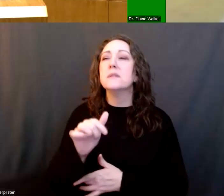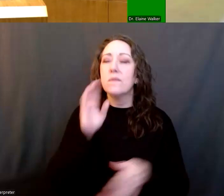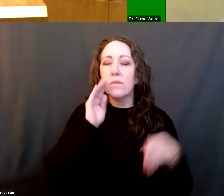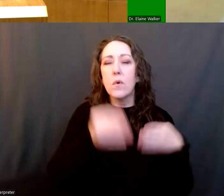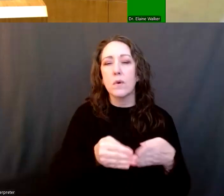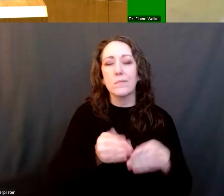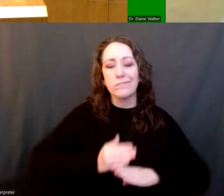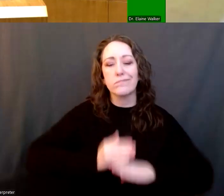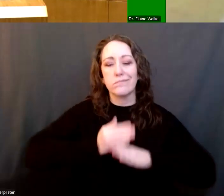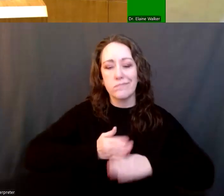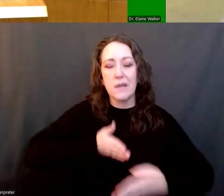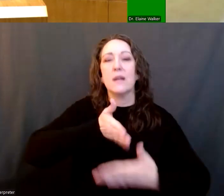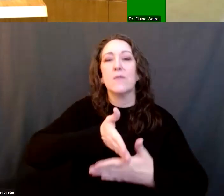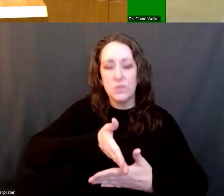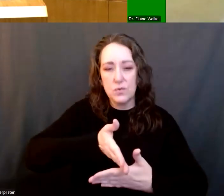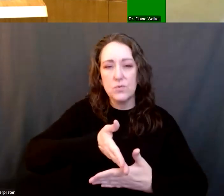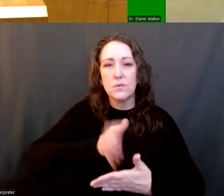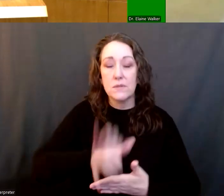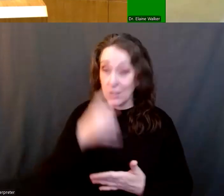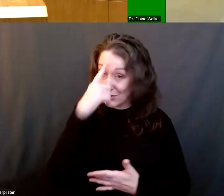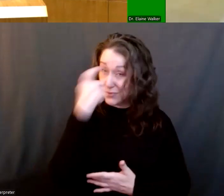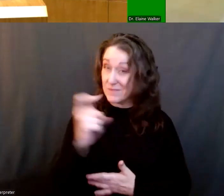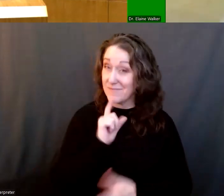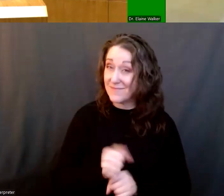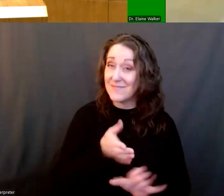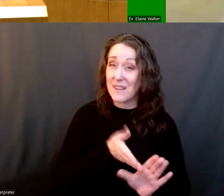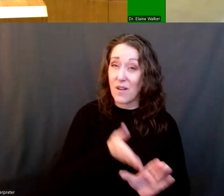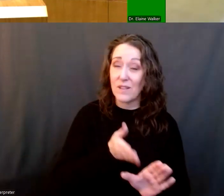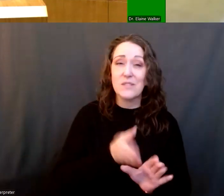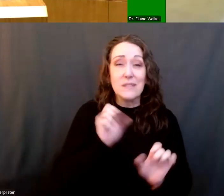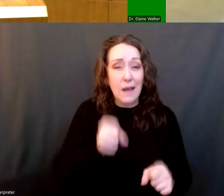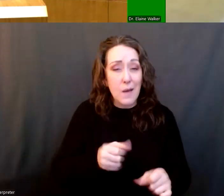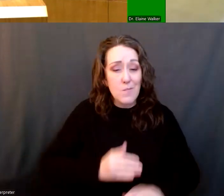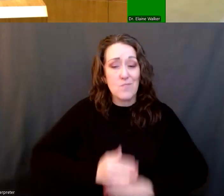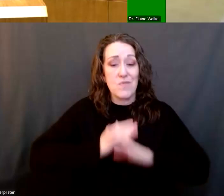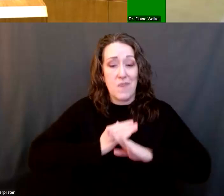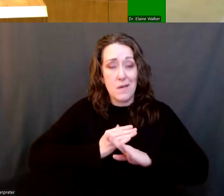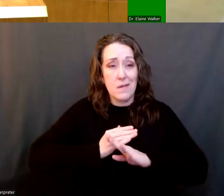interventions that's a dream really in Psychiatry you know can we prevent psychosis the development